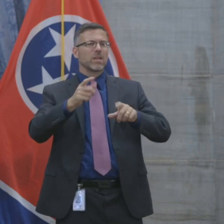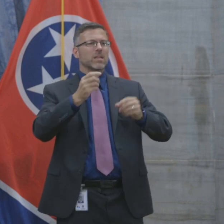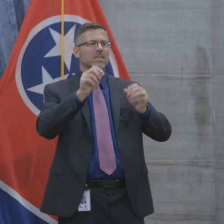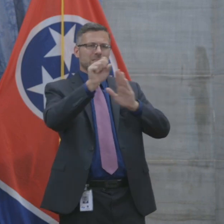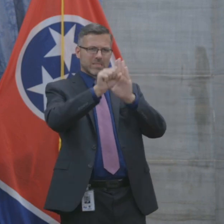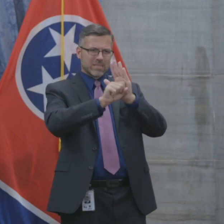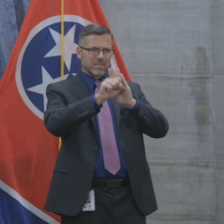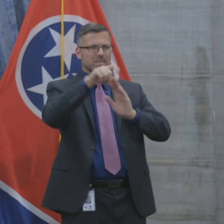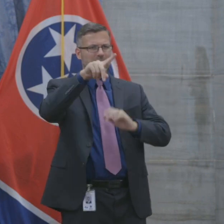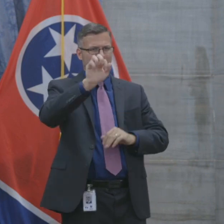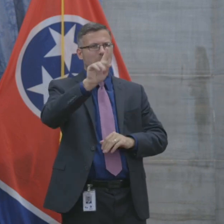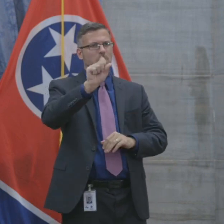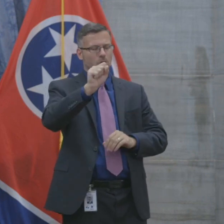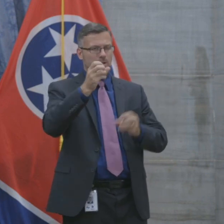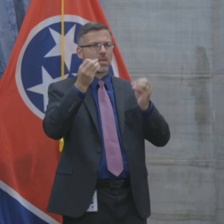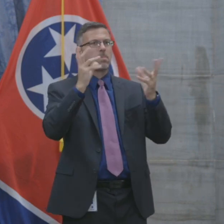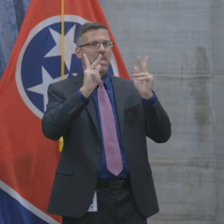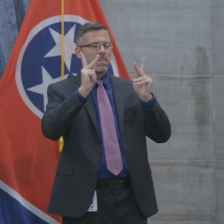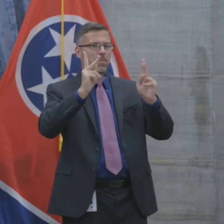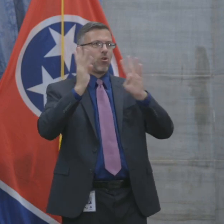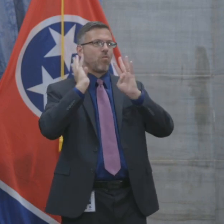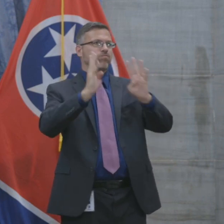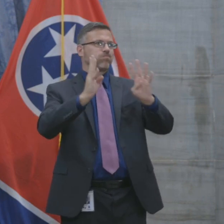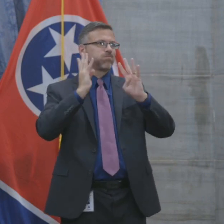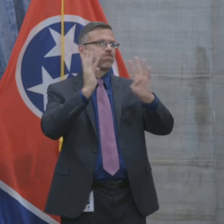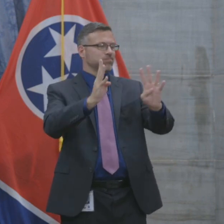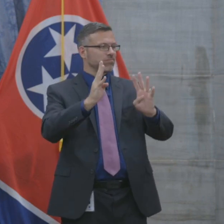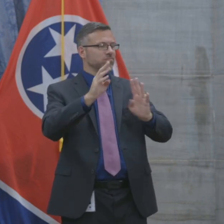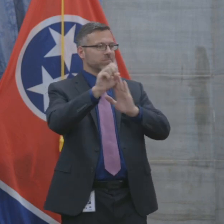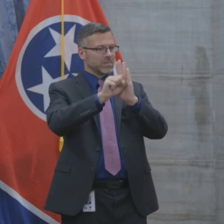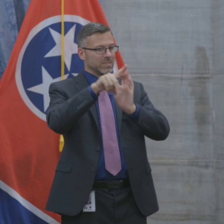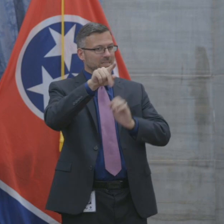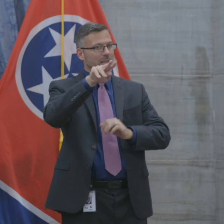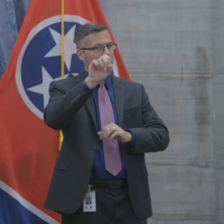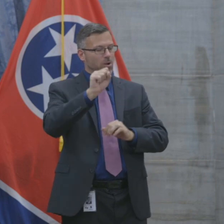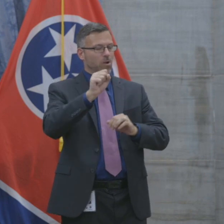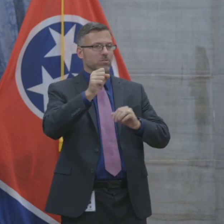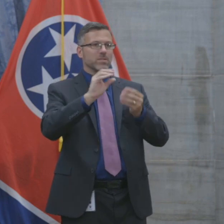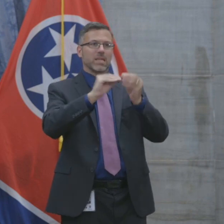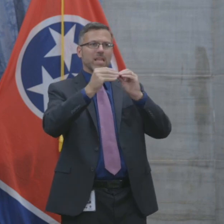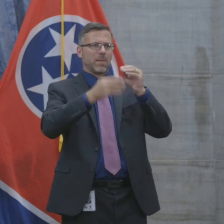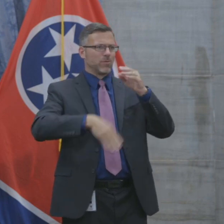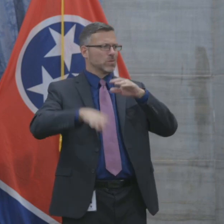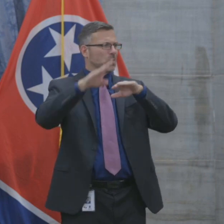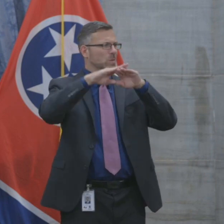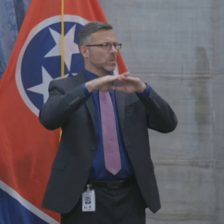its levels that we just touted earlier? Sorry to get you up.